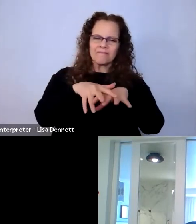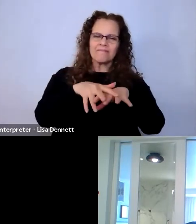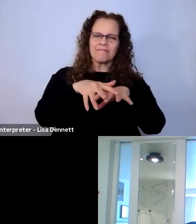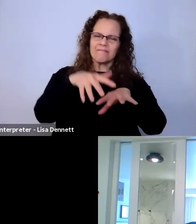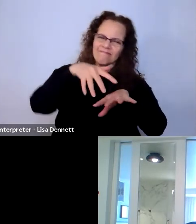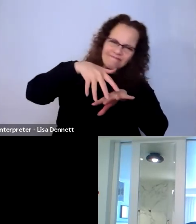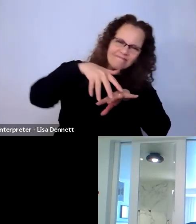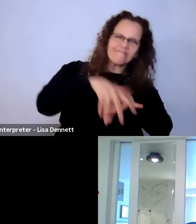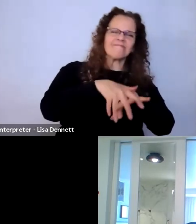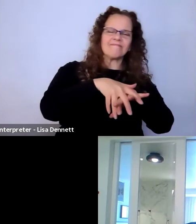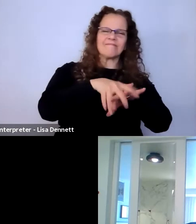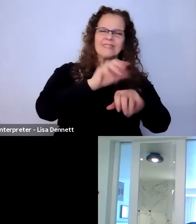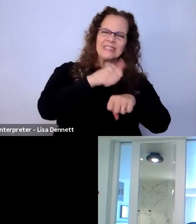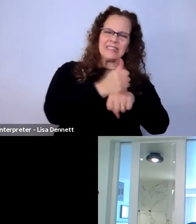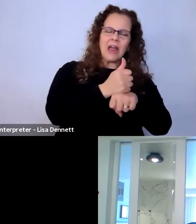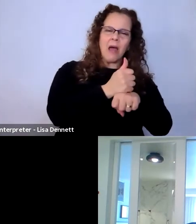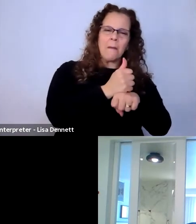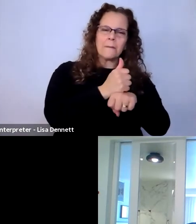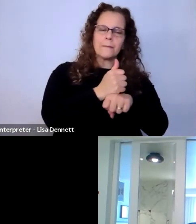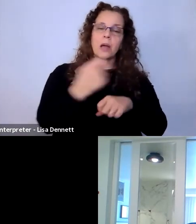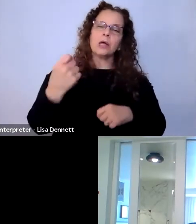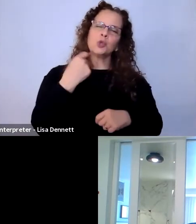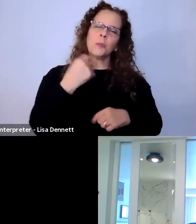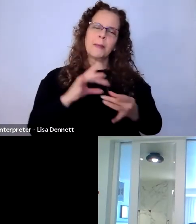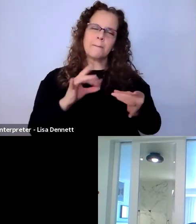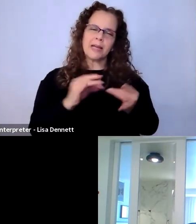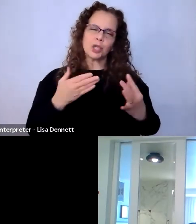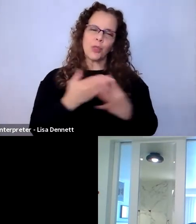A linkedin message and let's spend a half an hour together or an hour